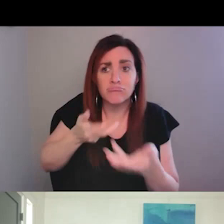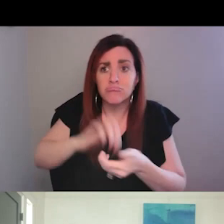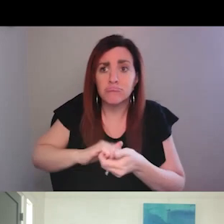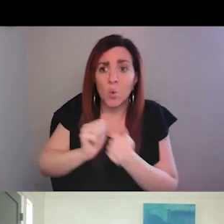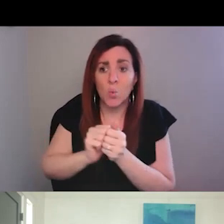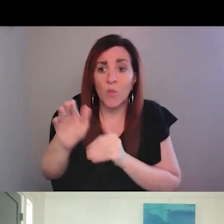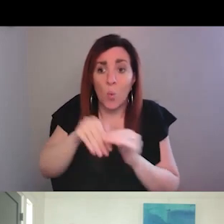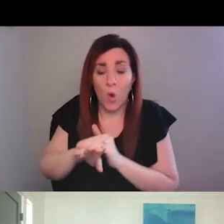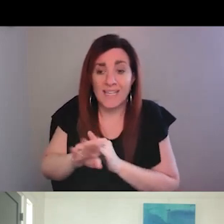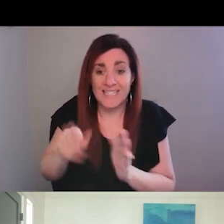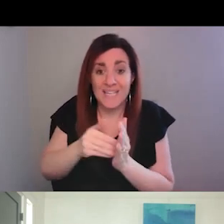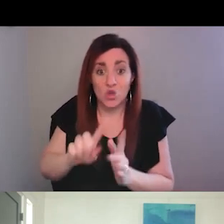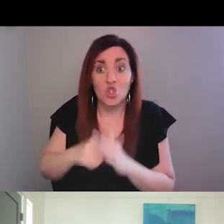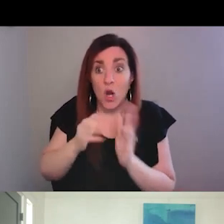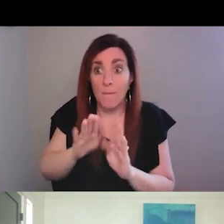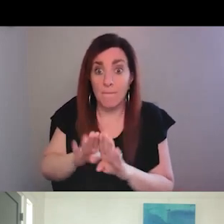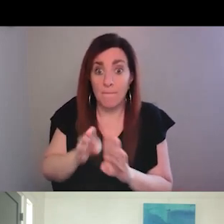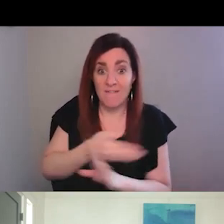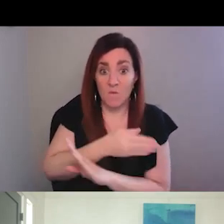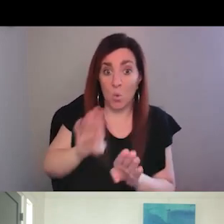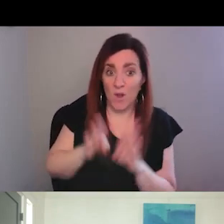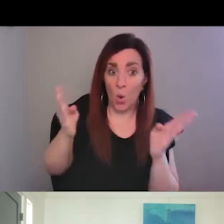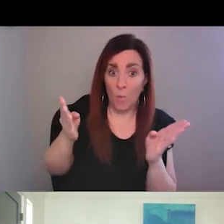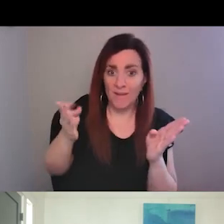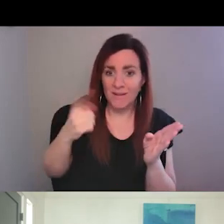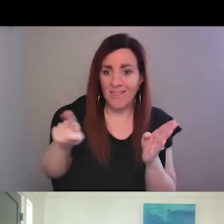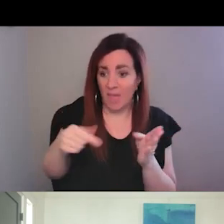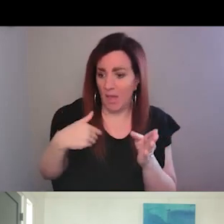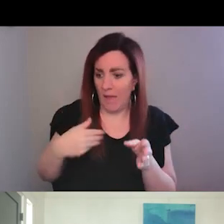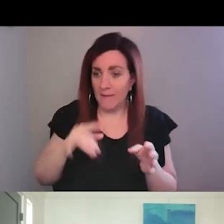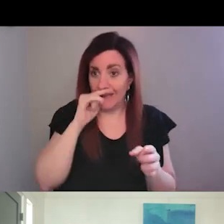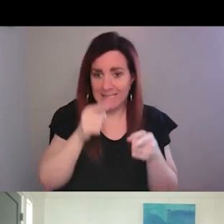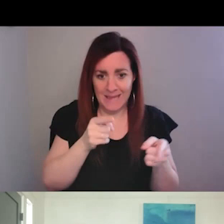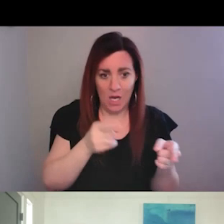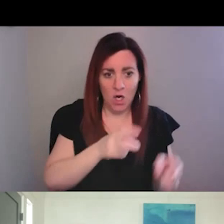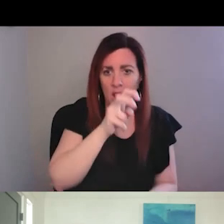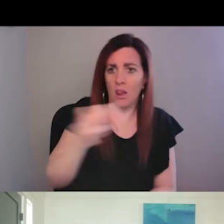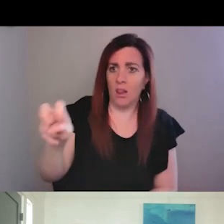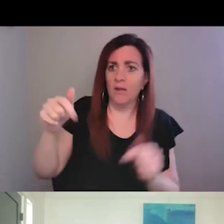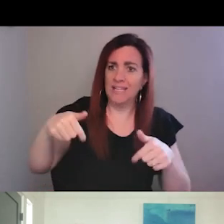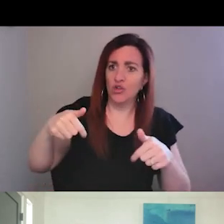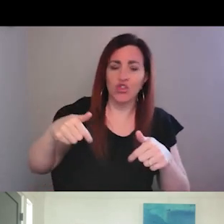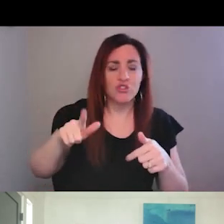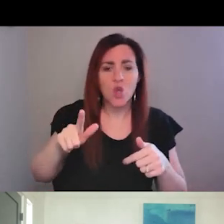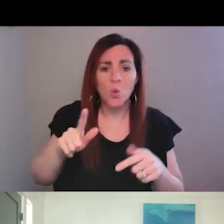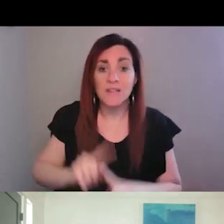WE OPENED -- SO THEY ARE FEEDING KIDS THERE. IF YOU HAVE WHAT I THINK HAS MADE THE BIGGEST DIFFERENCE IS THE NUMBER OF CHILDREN